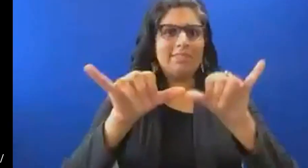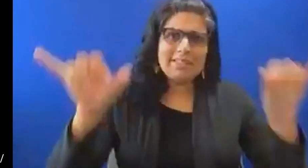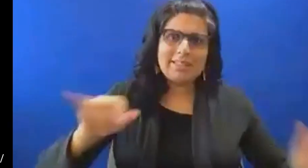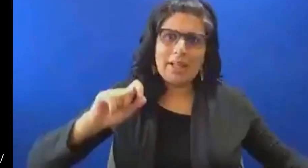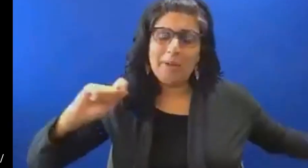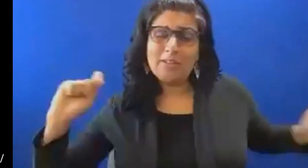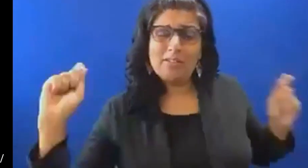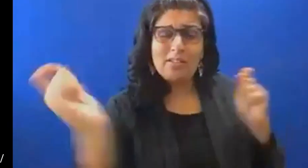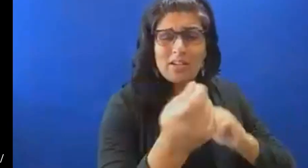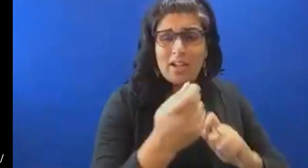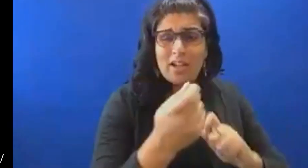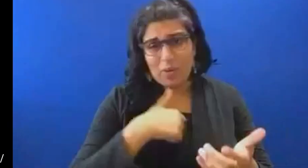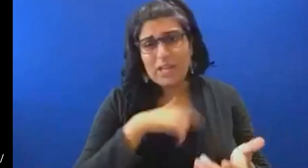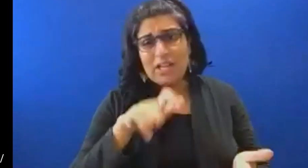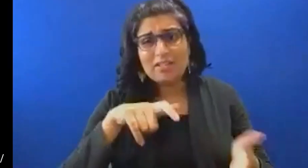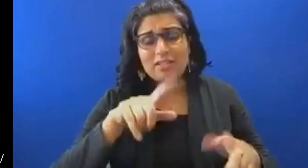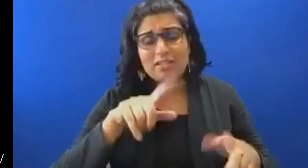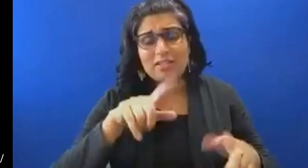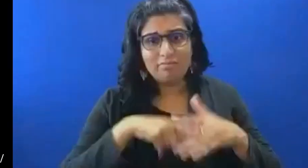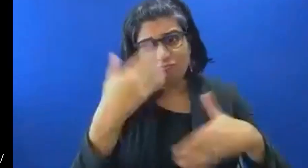So, how is the disability community evolving?